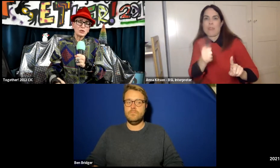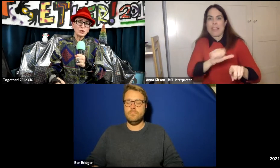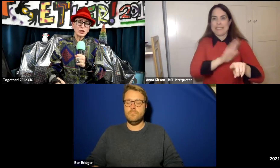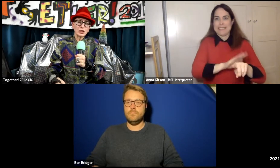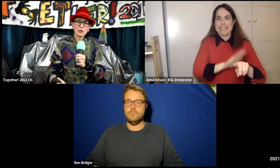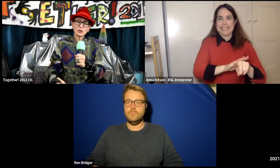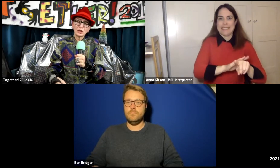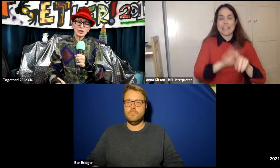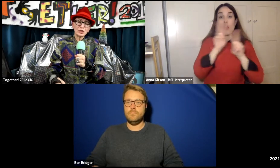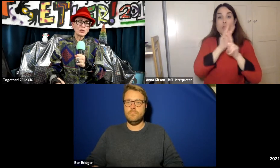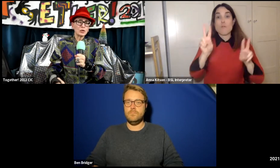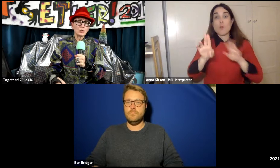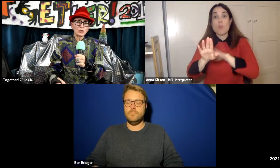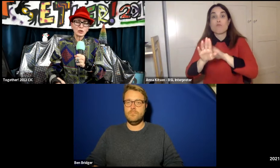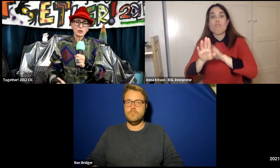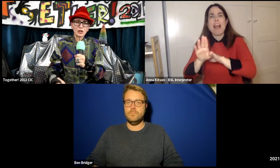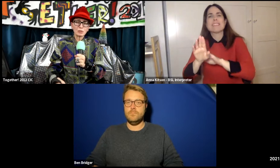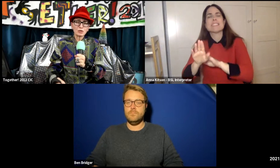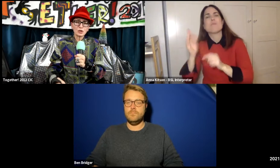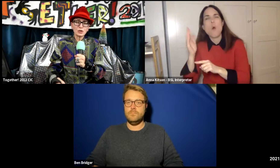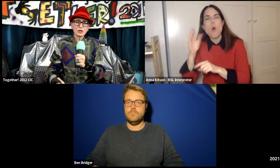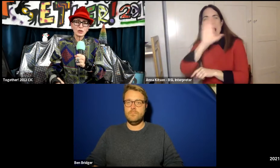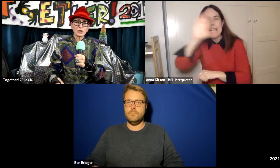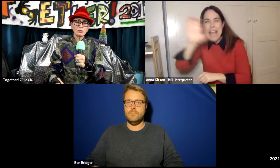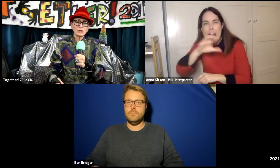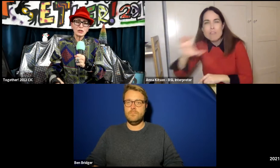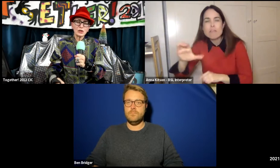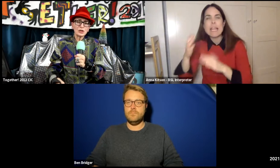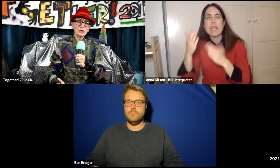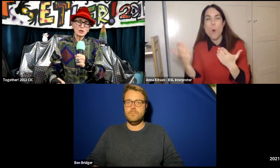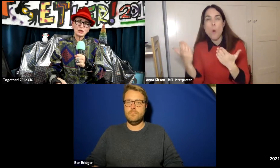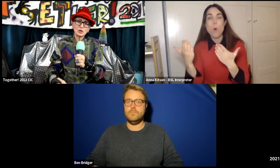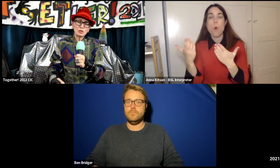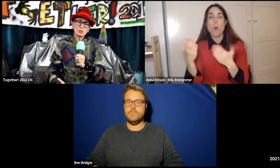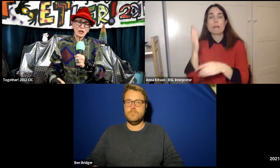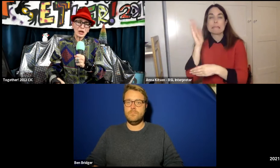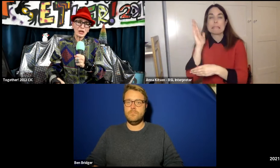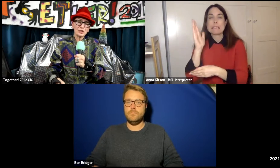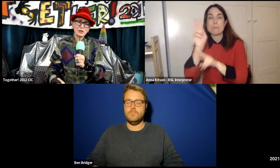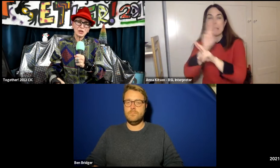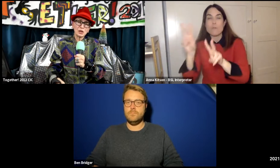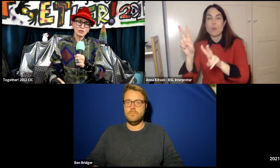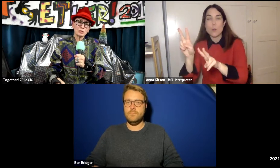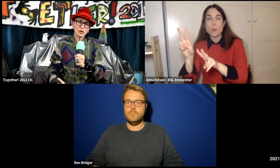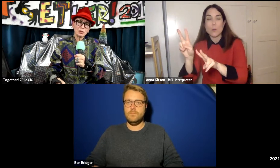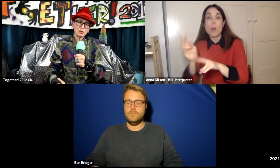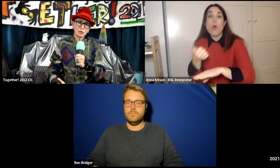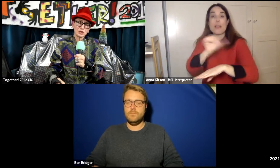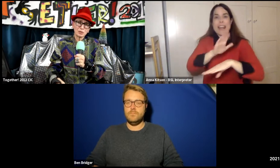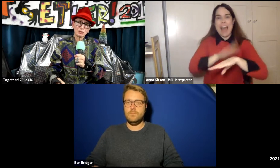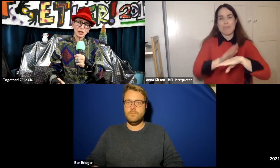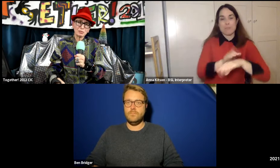If you click on the link, if you want the captions, I'm delighted that Norma MacHaye is he from Global Realtime